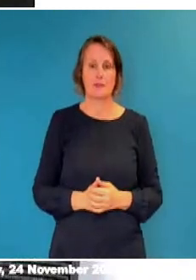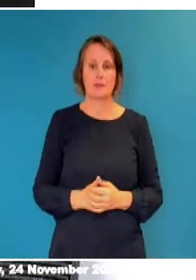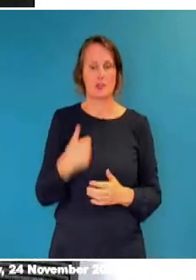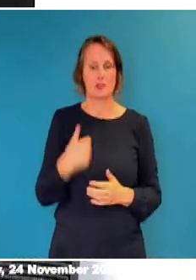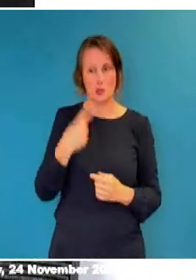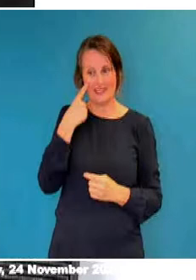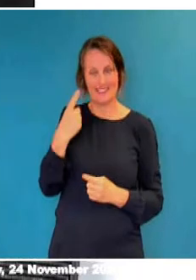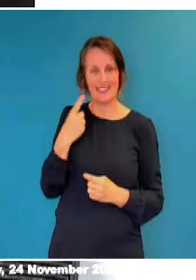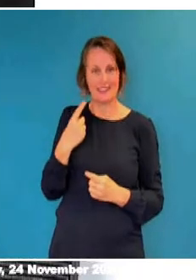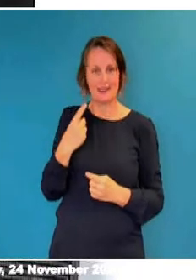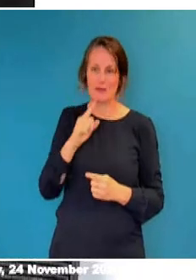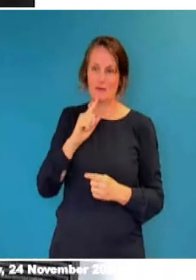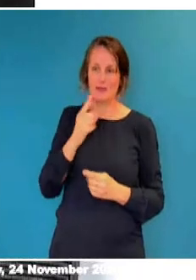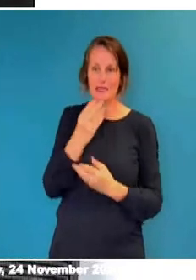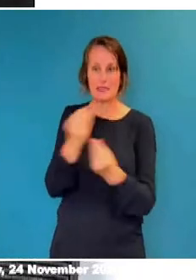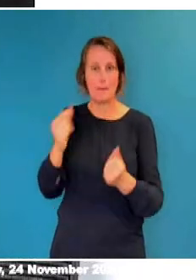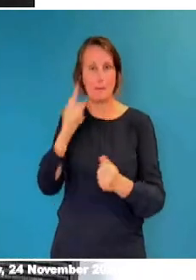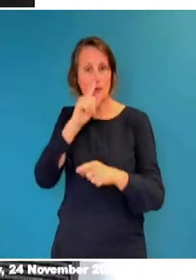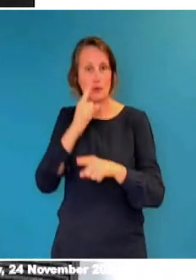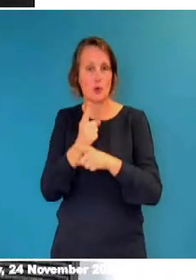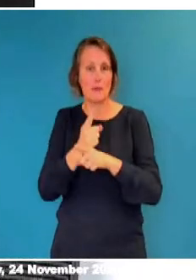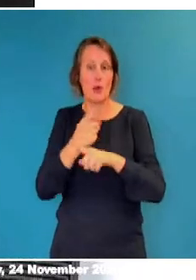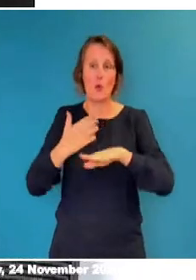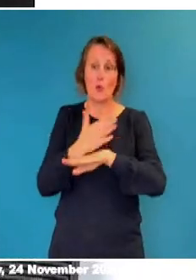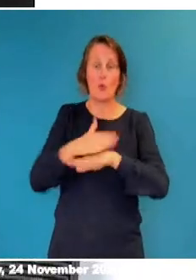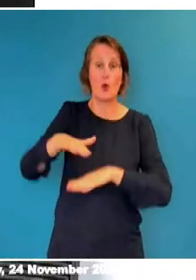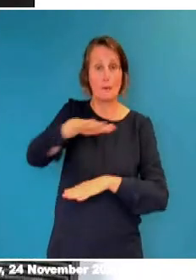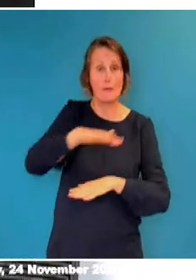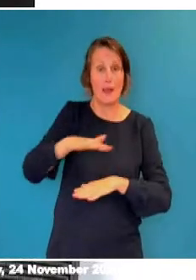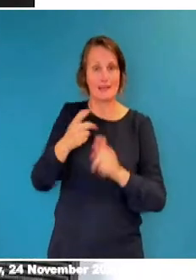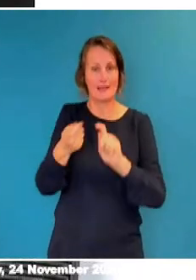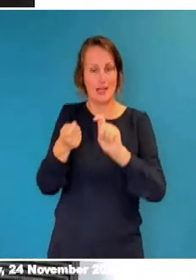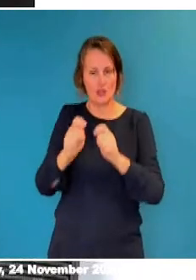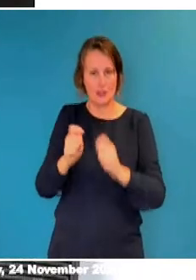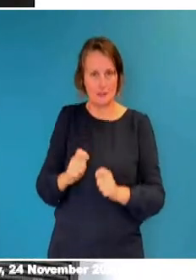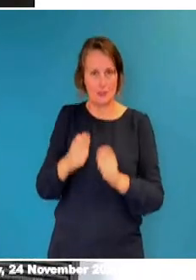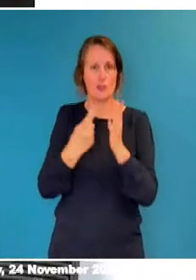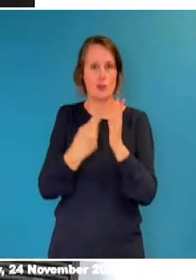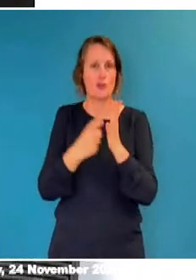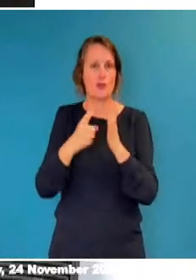We have "workplace adjustments", "reasonable adjustments" and "reasonable accommodations".